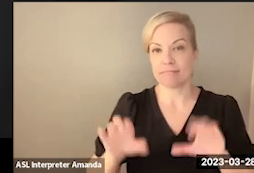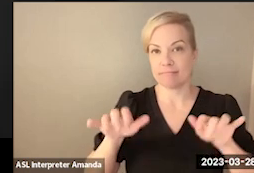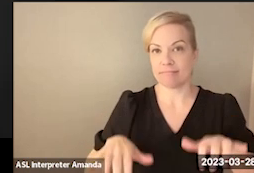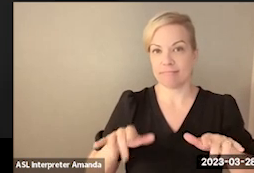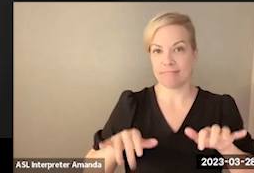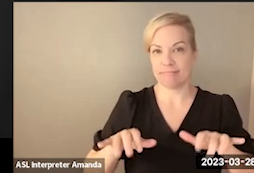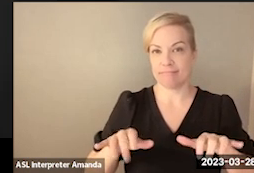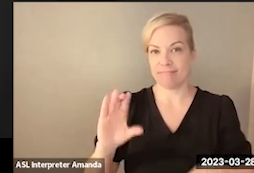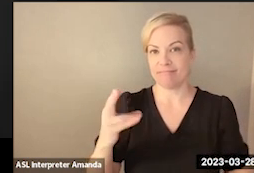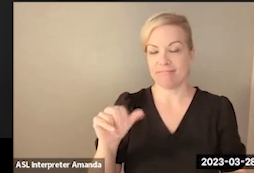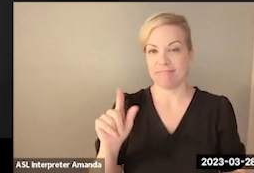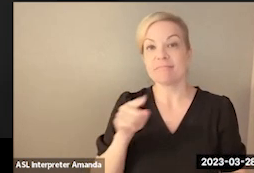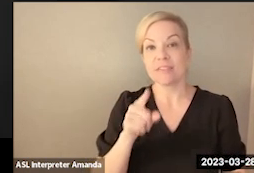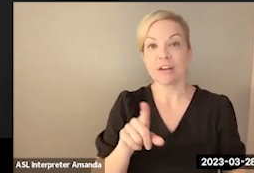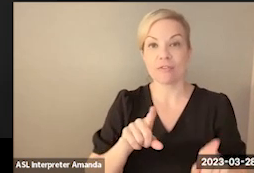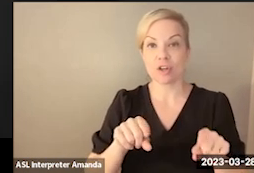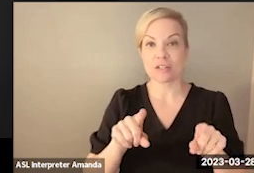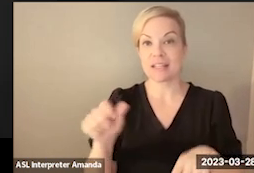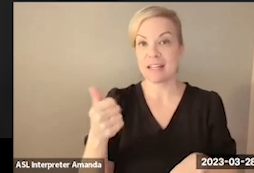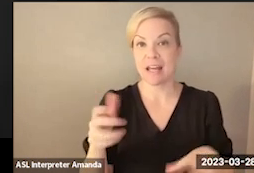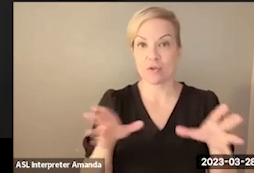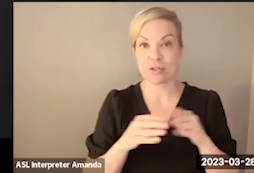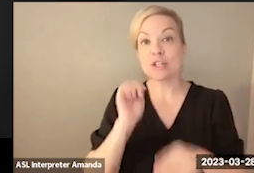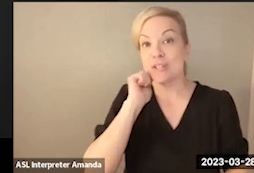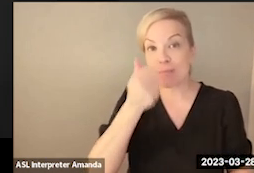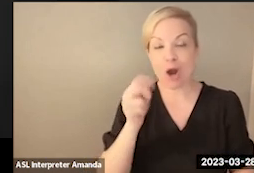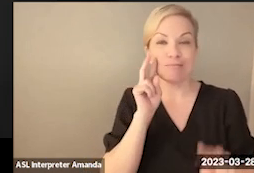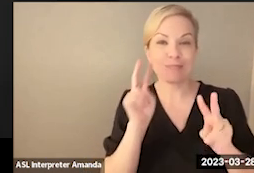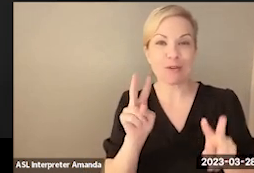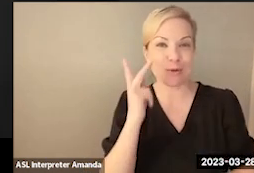Kimberly: If you are attending any sessions tomorrow, we look forward to seeing them.